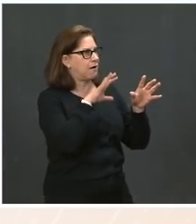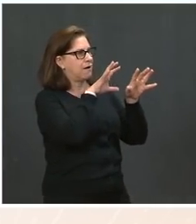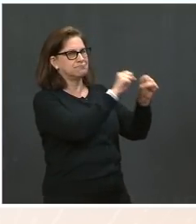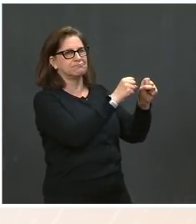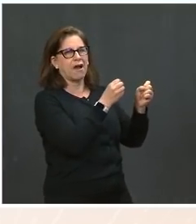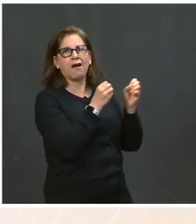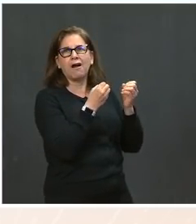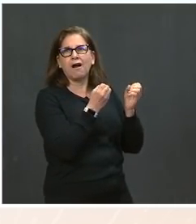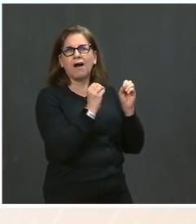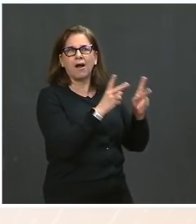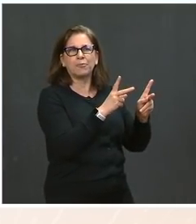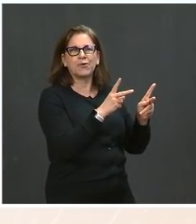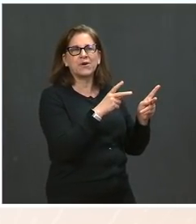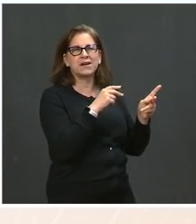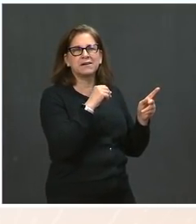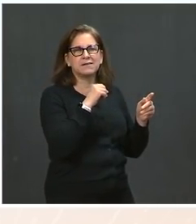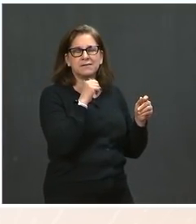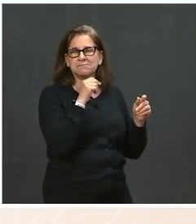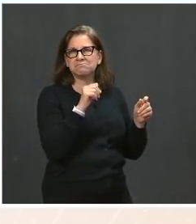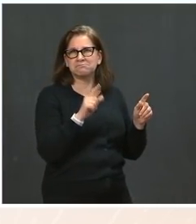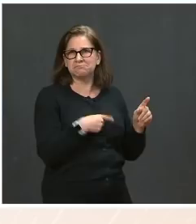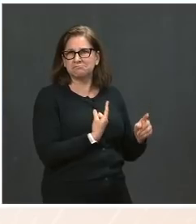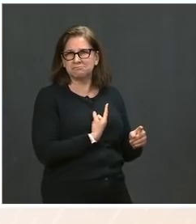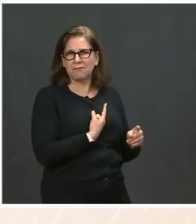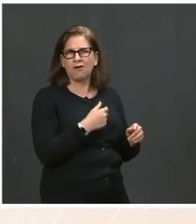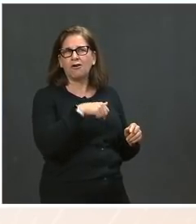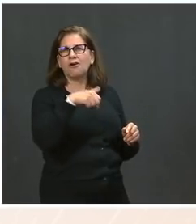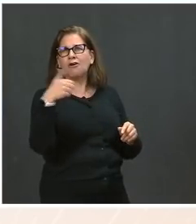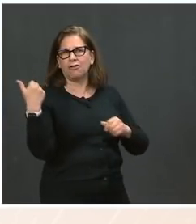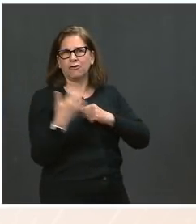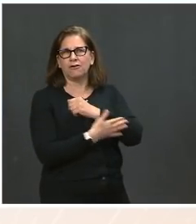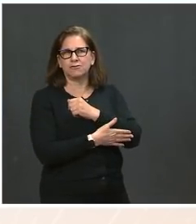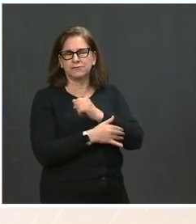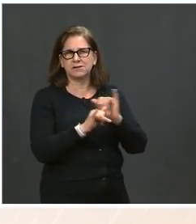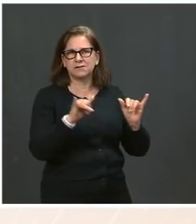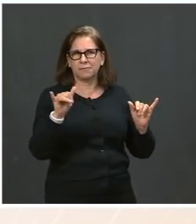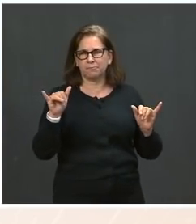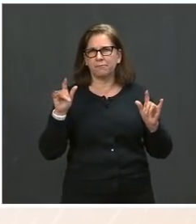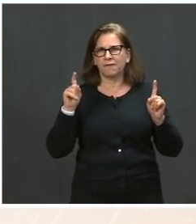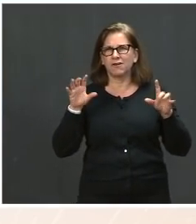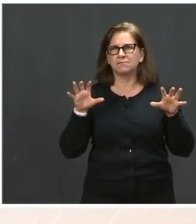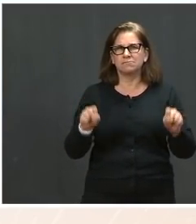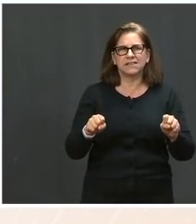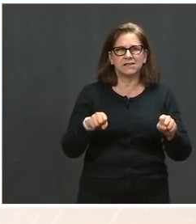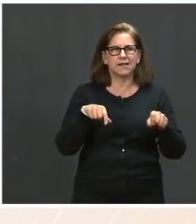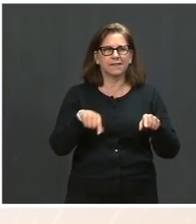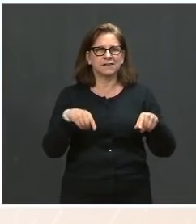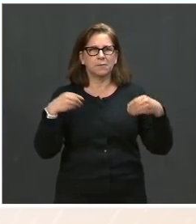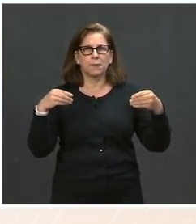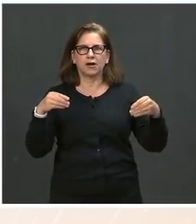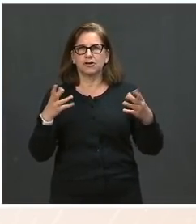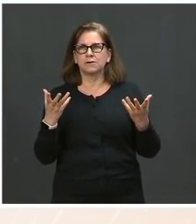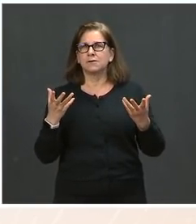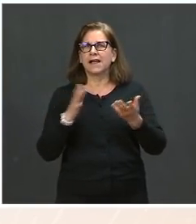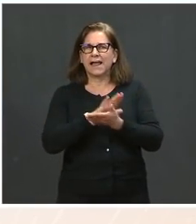Understandably, countries want to corner this market on clean energy products because we have 195 countries